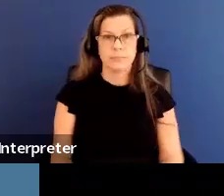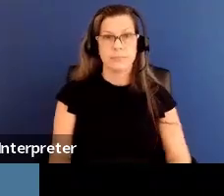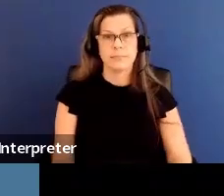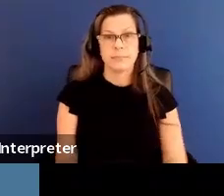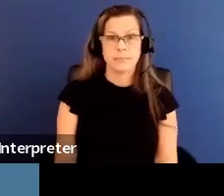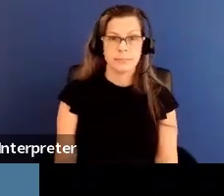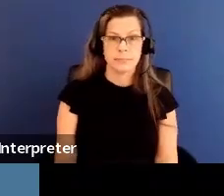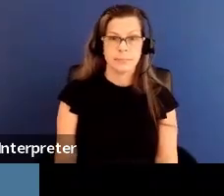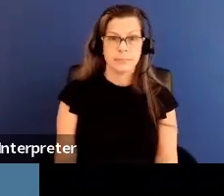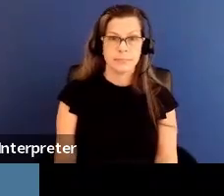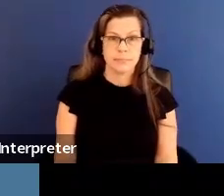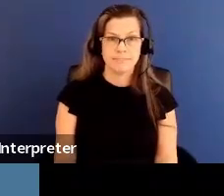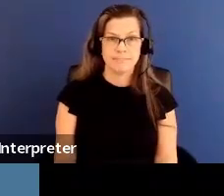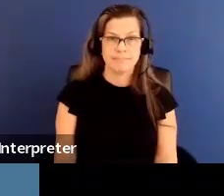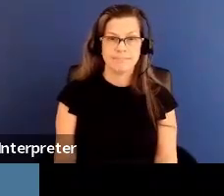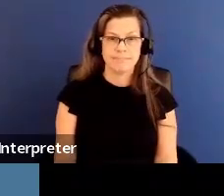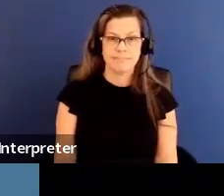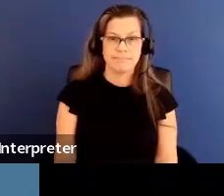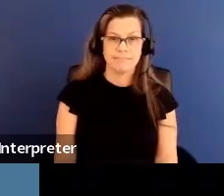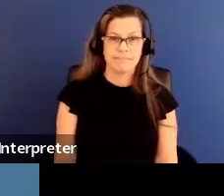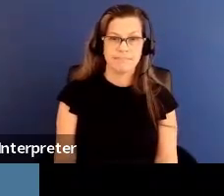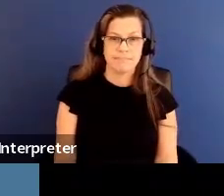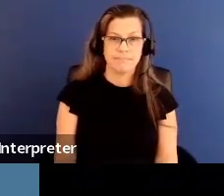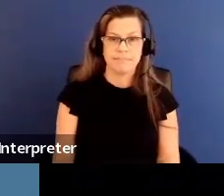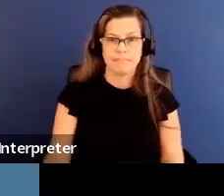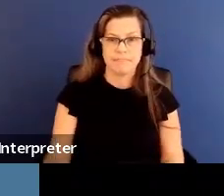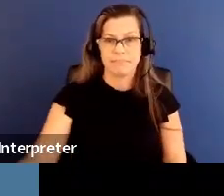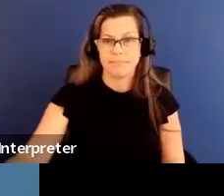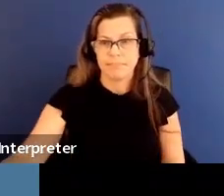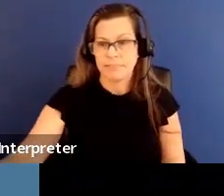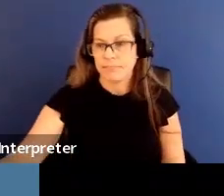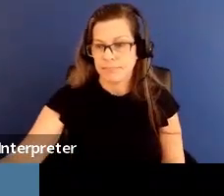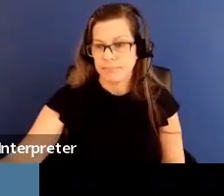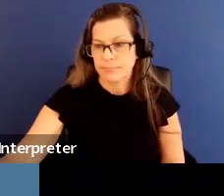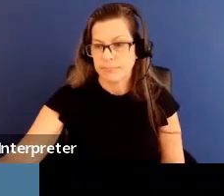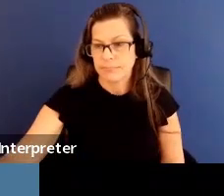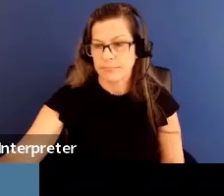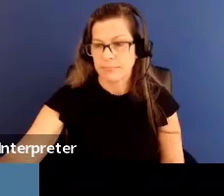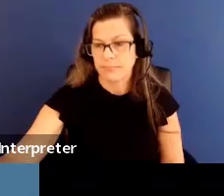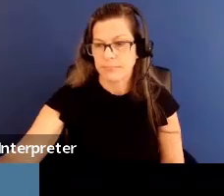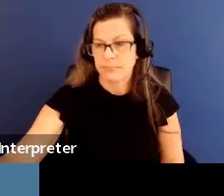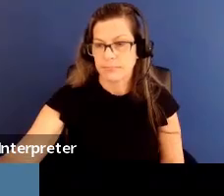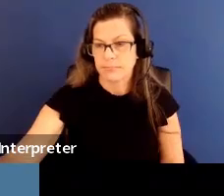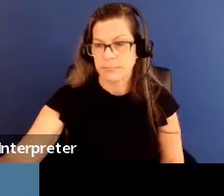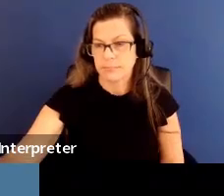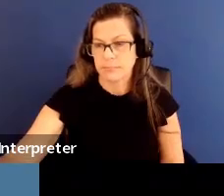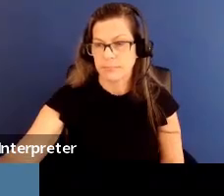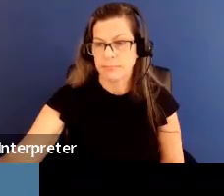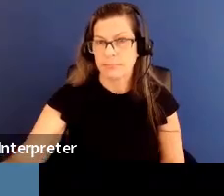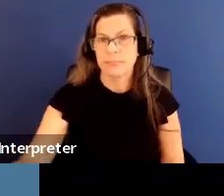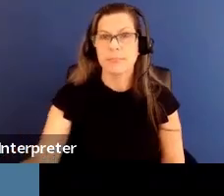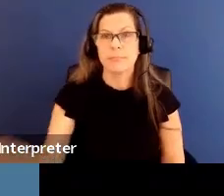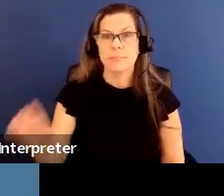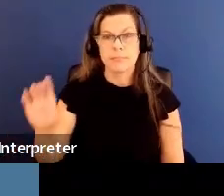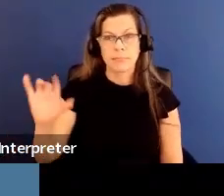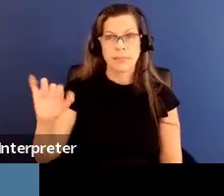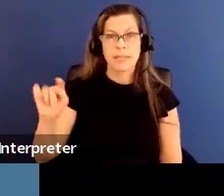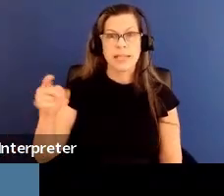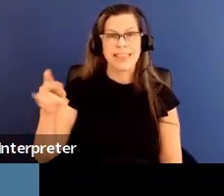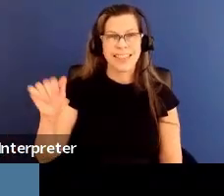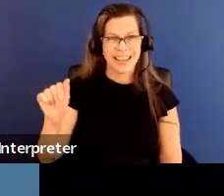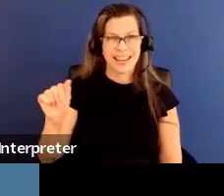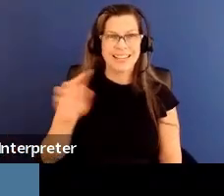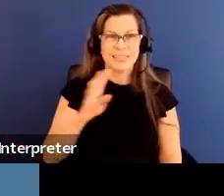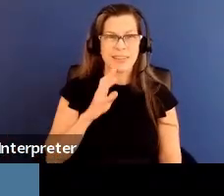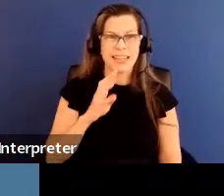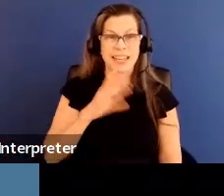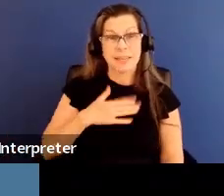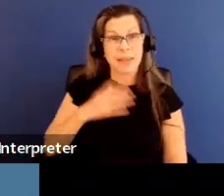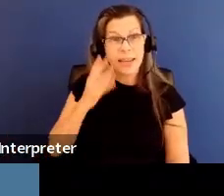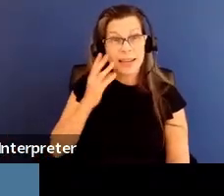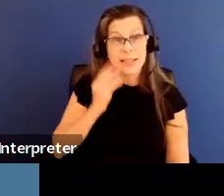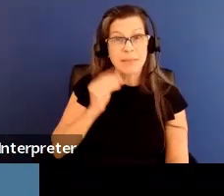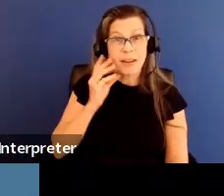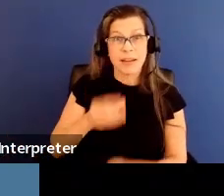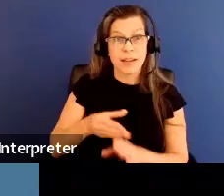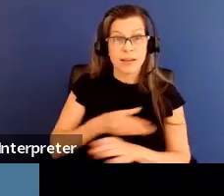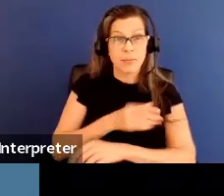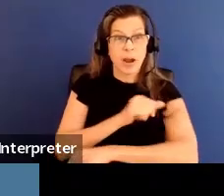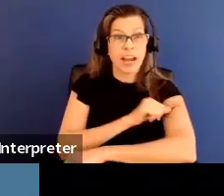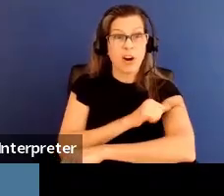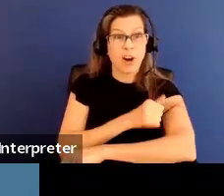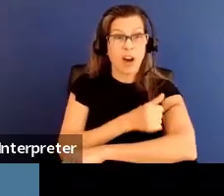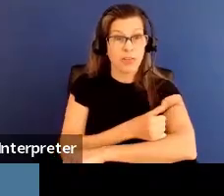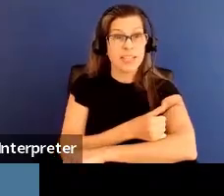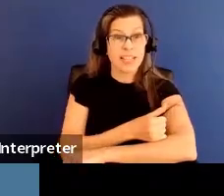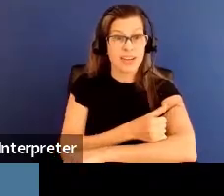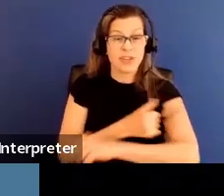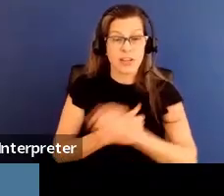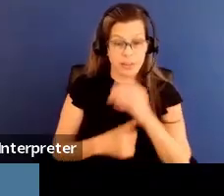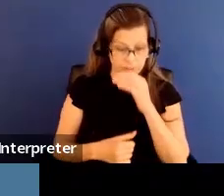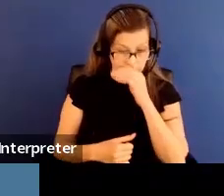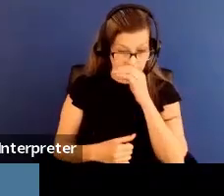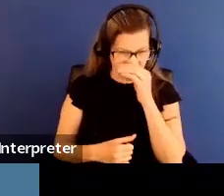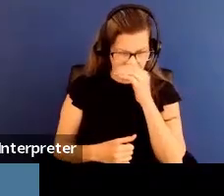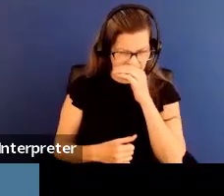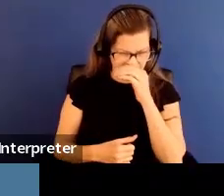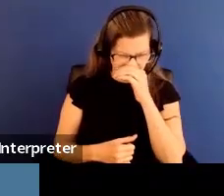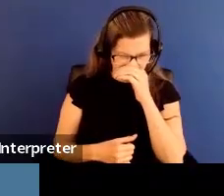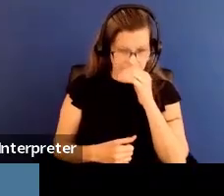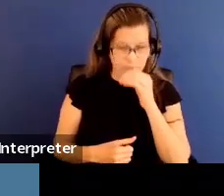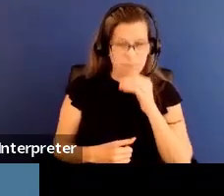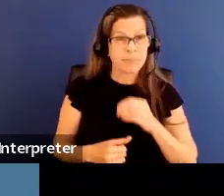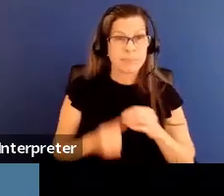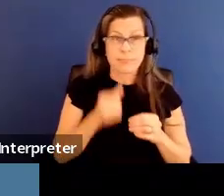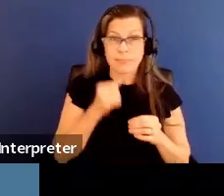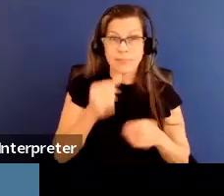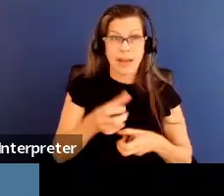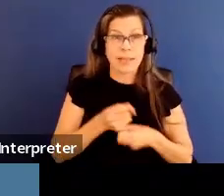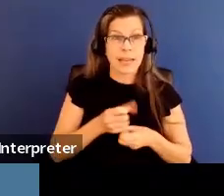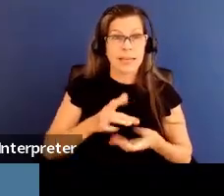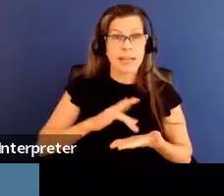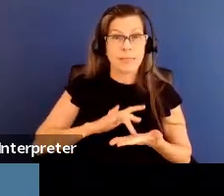as well.